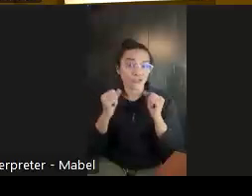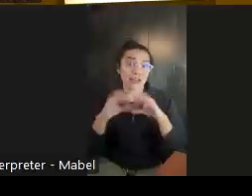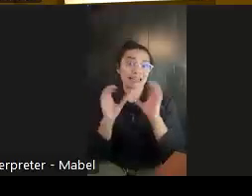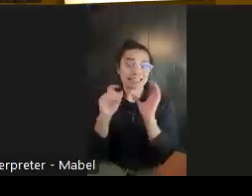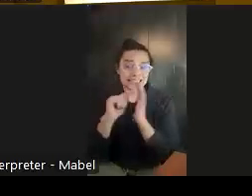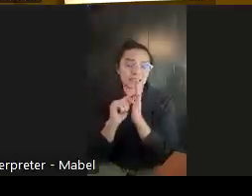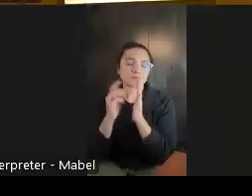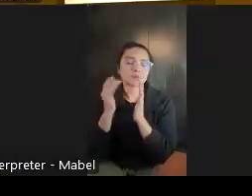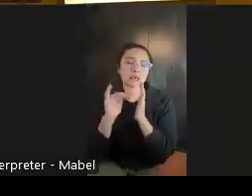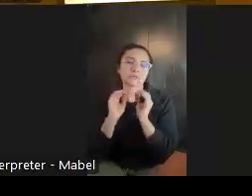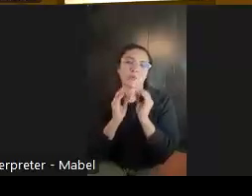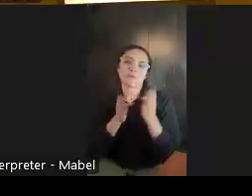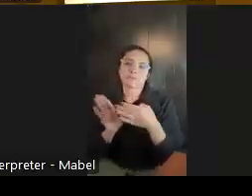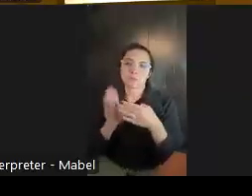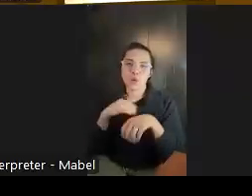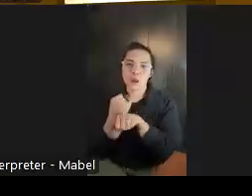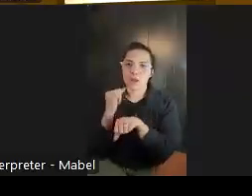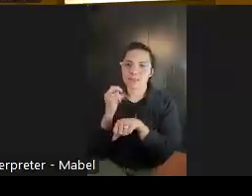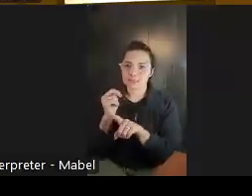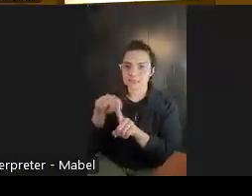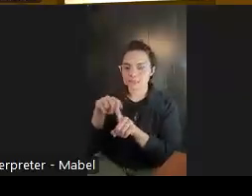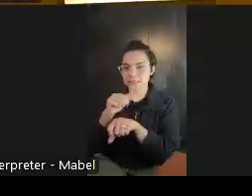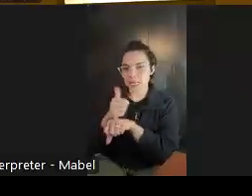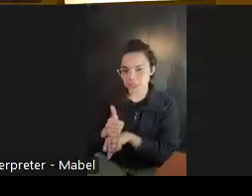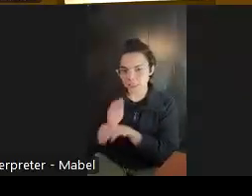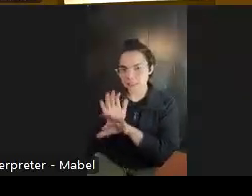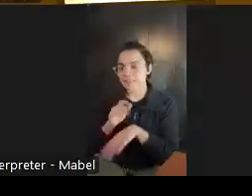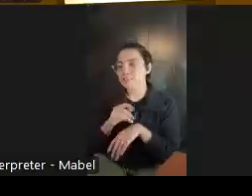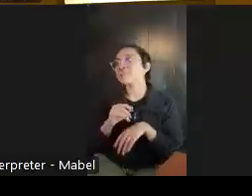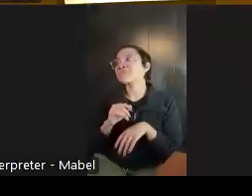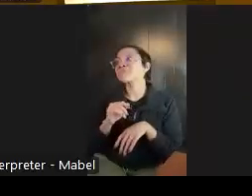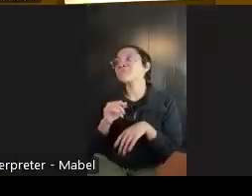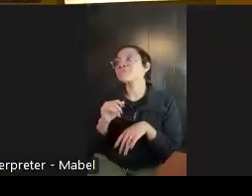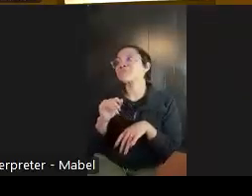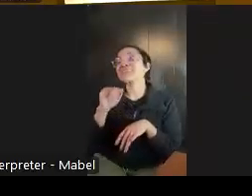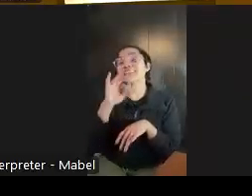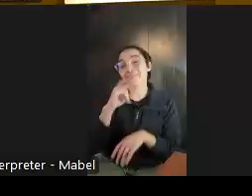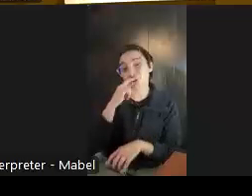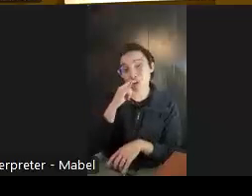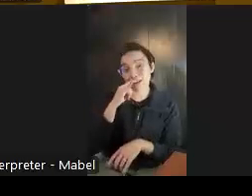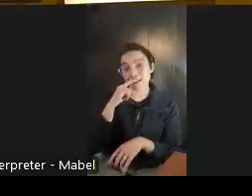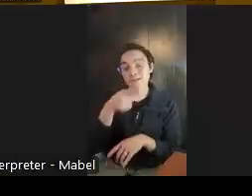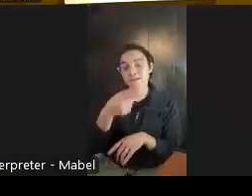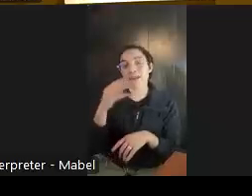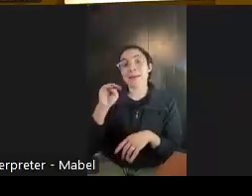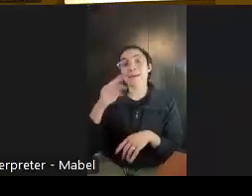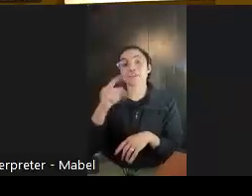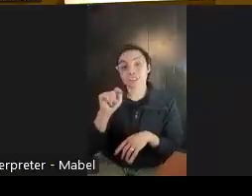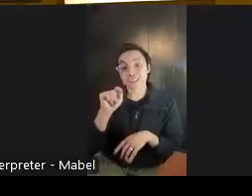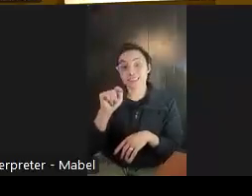and currently as it stands if a child does um is mental health transported excuse me they will go